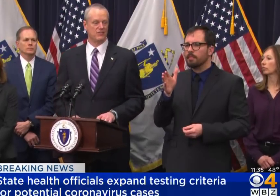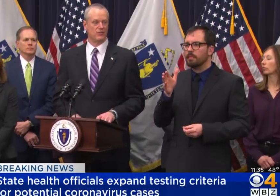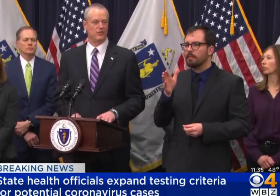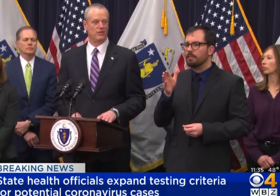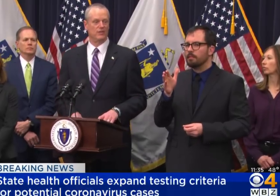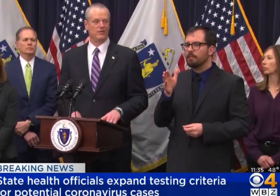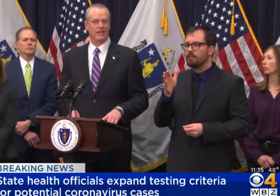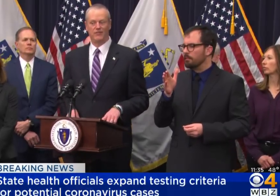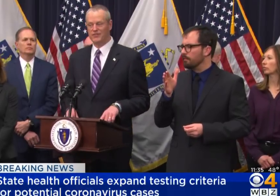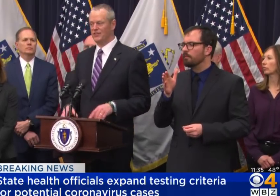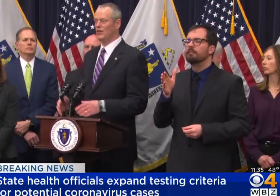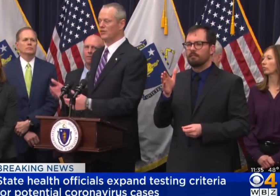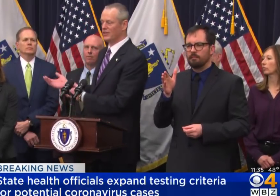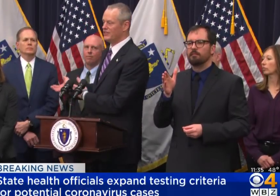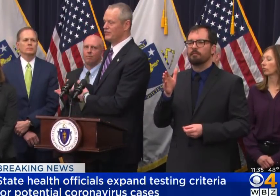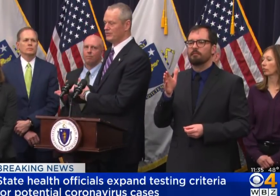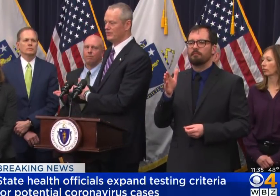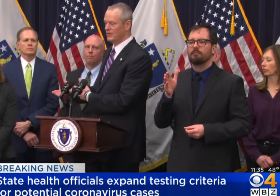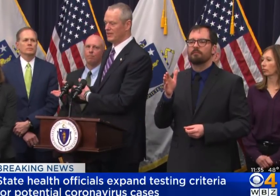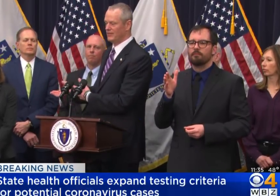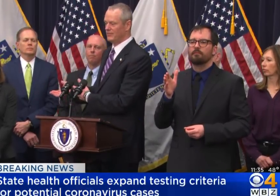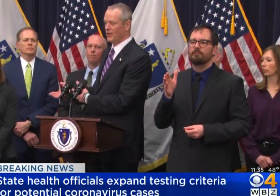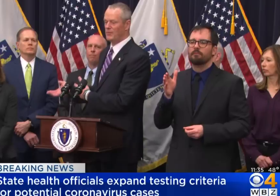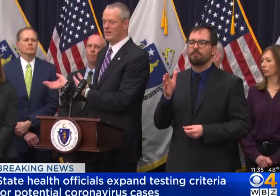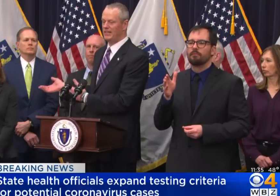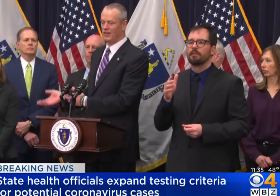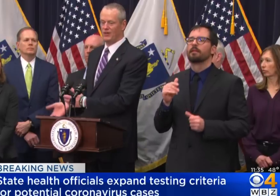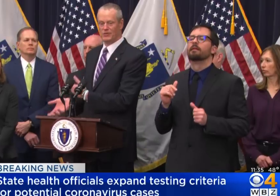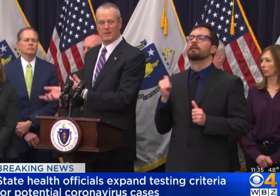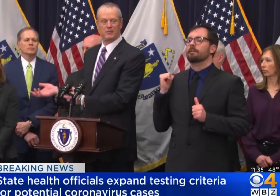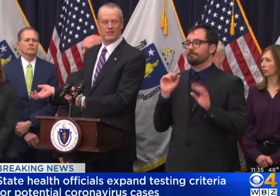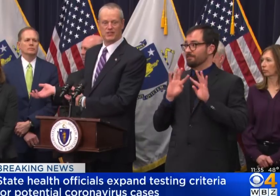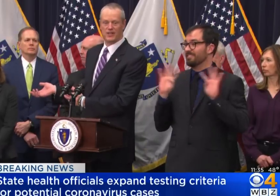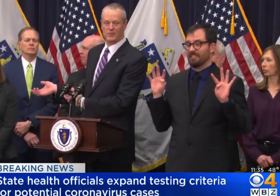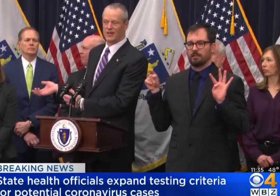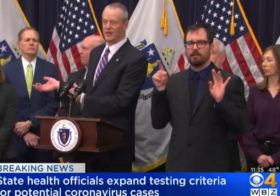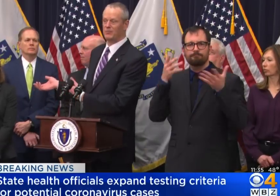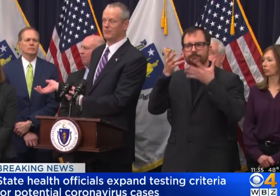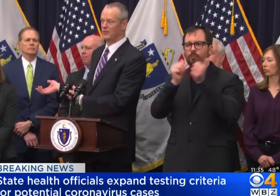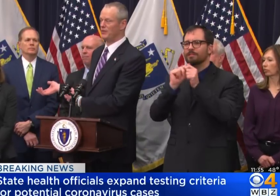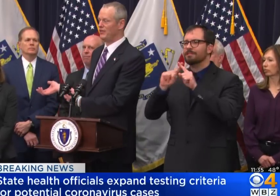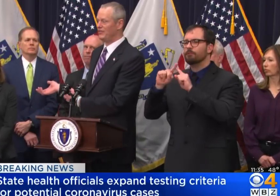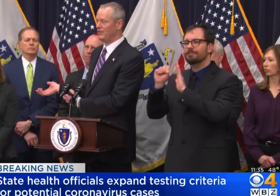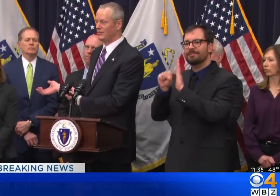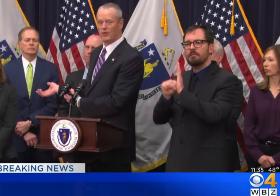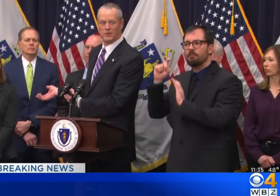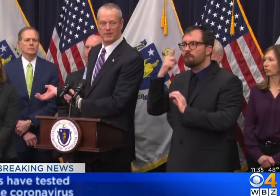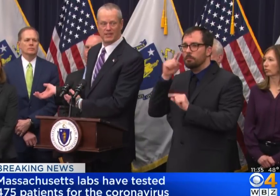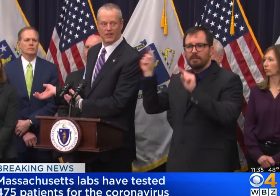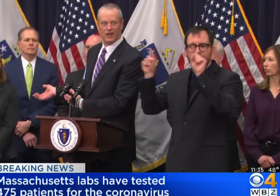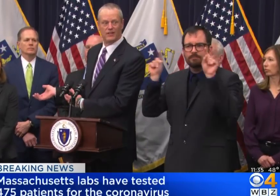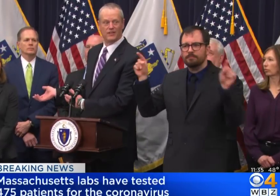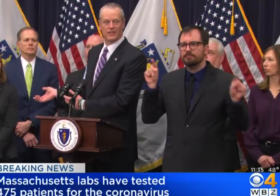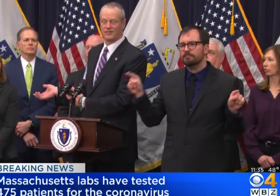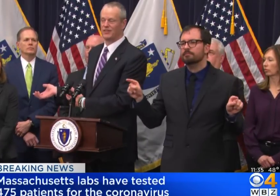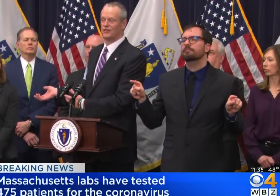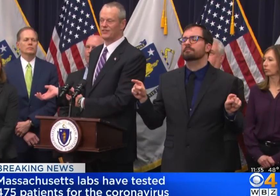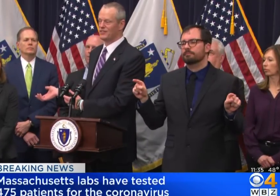IF WE HAVE AN ISSUE THAT IS RELATED TO COVID-19, THEY'RE PROCESSING THAT THROUGH WHATEVER